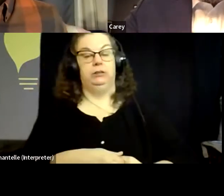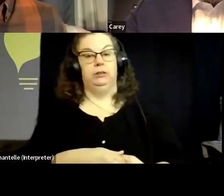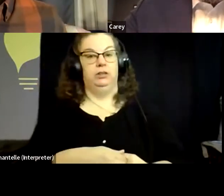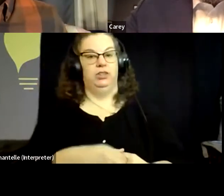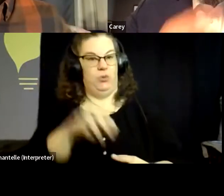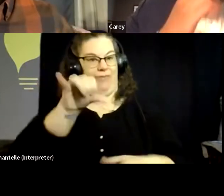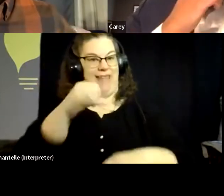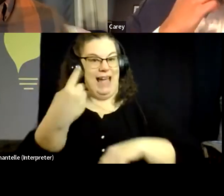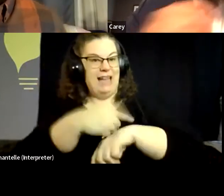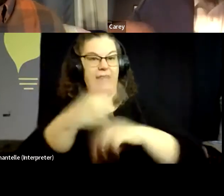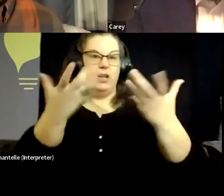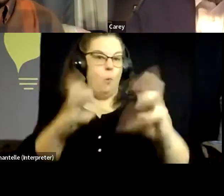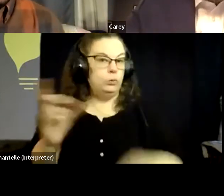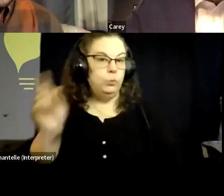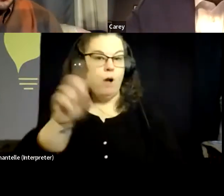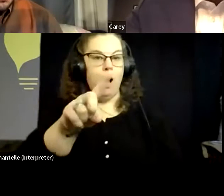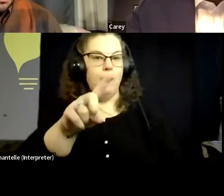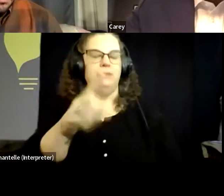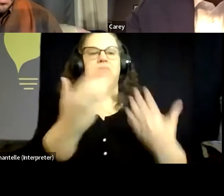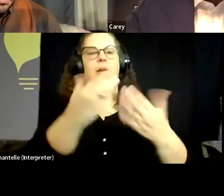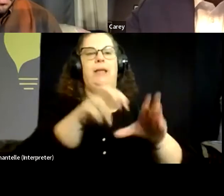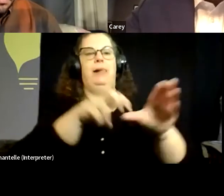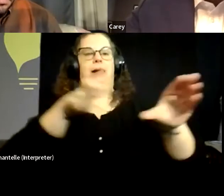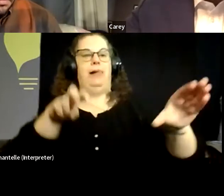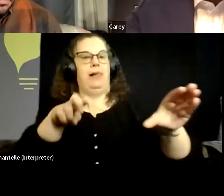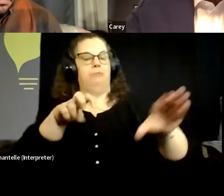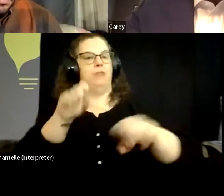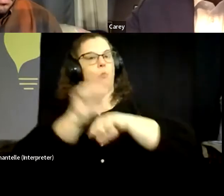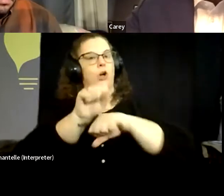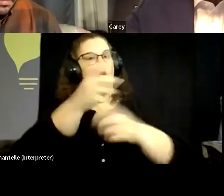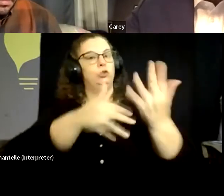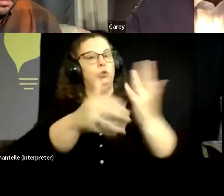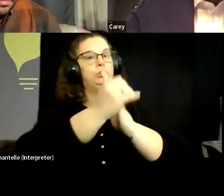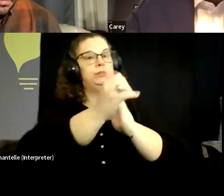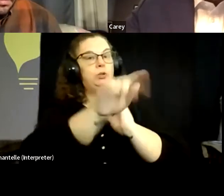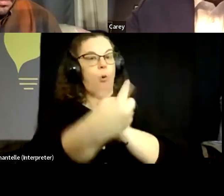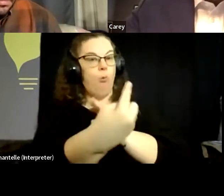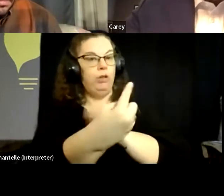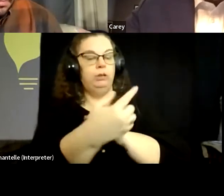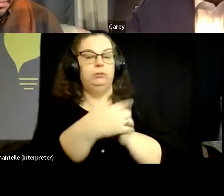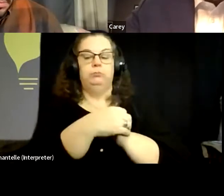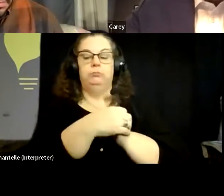we might have to back out and work on social skill s. I have had staff